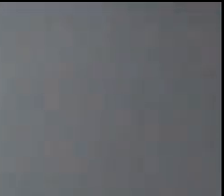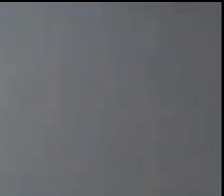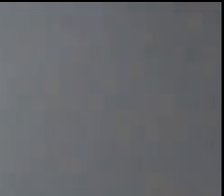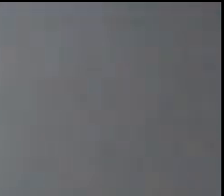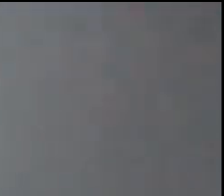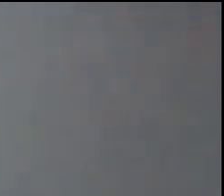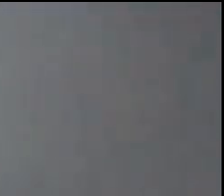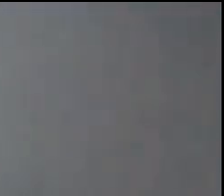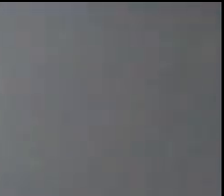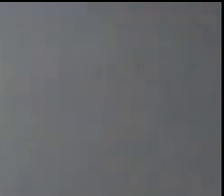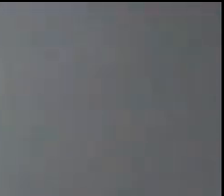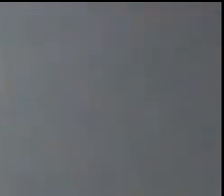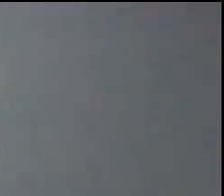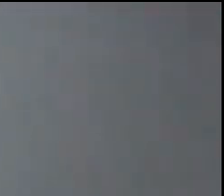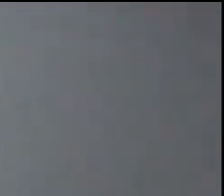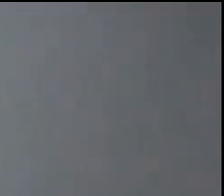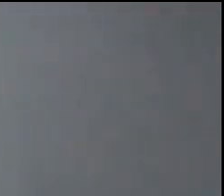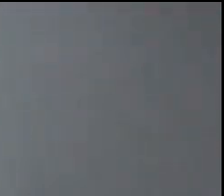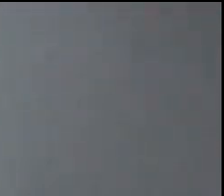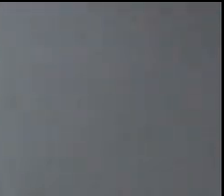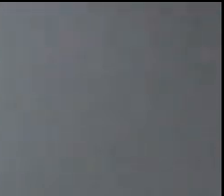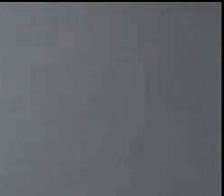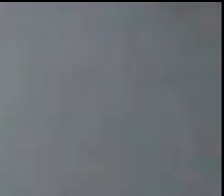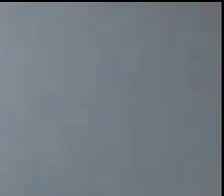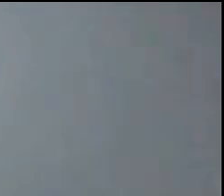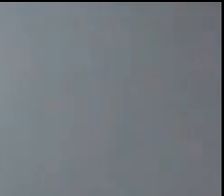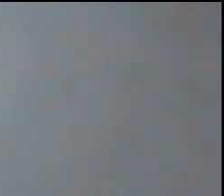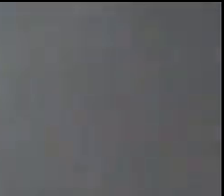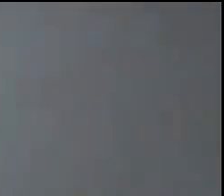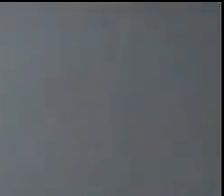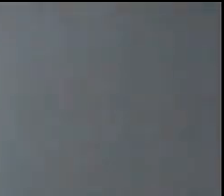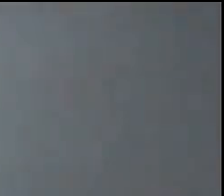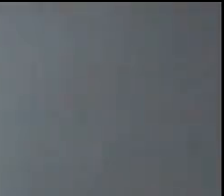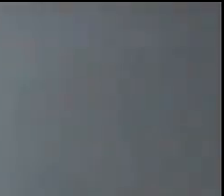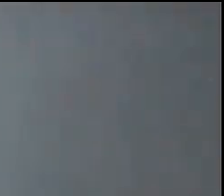to collectively consider what has been done with regard to disability inclusive social protection